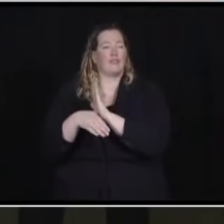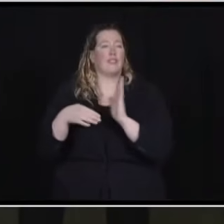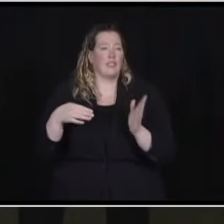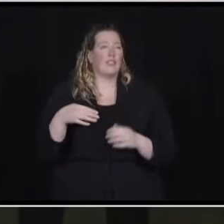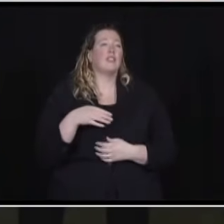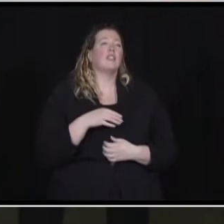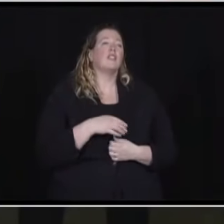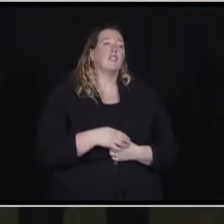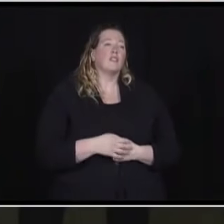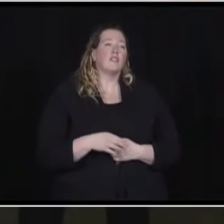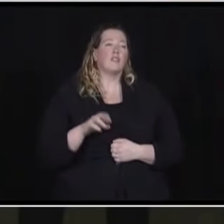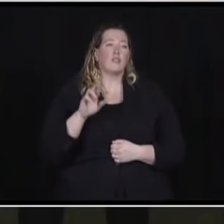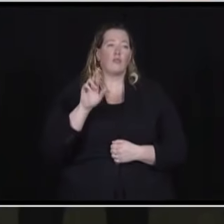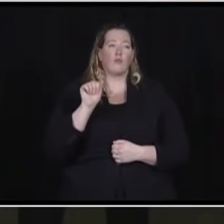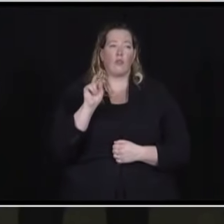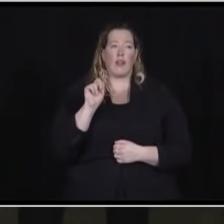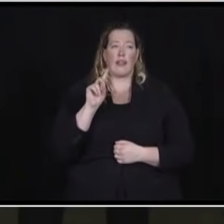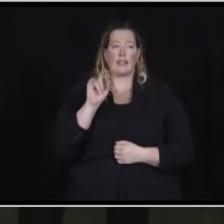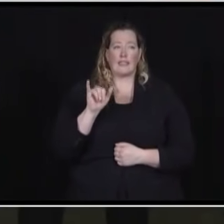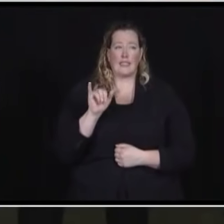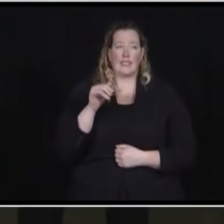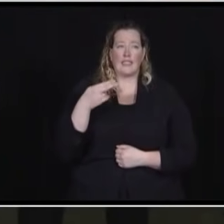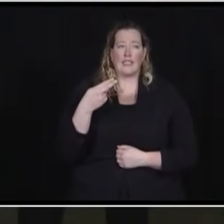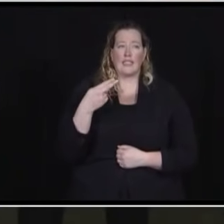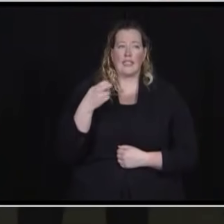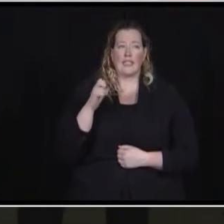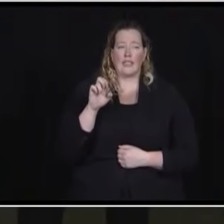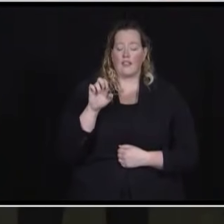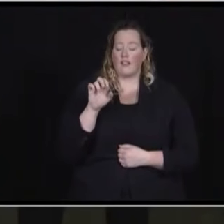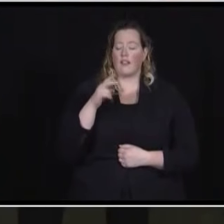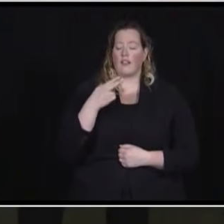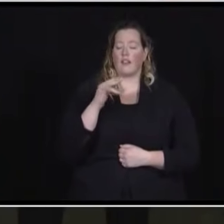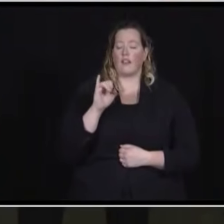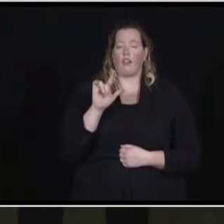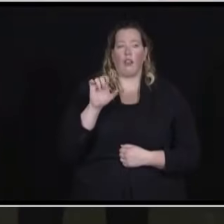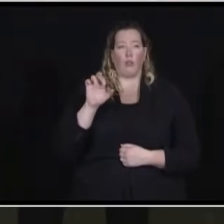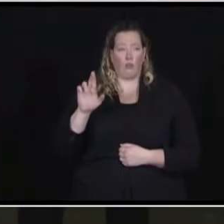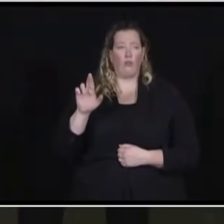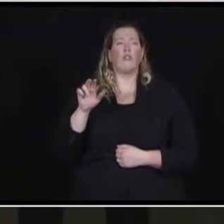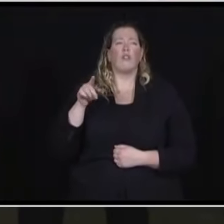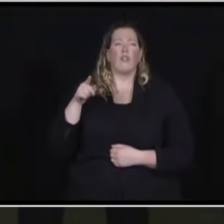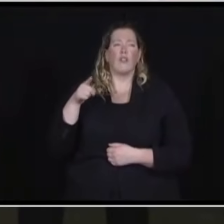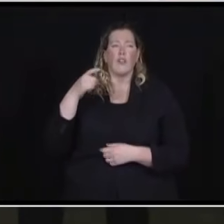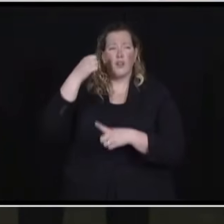world, when they have measures like this, we see the numbers go down, from our experience, I